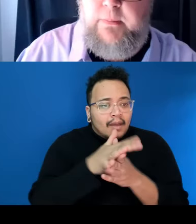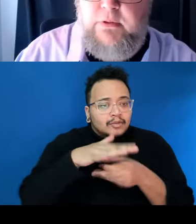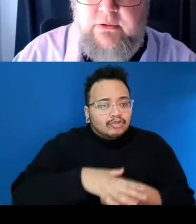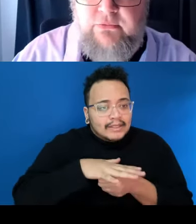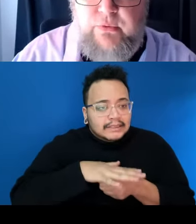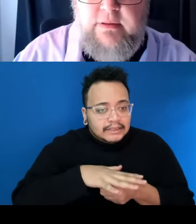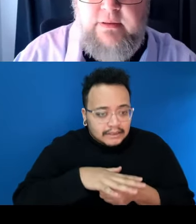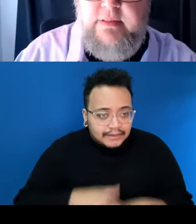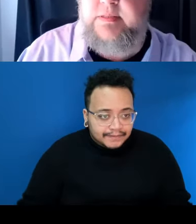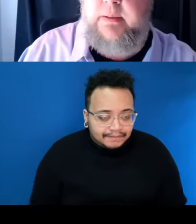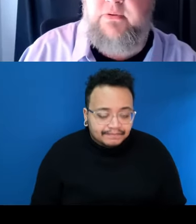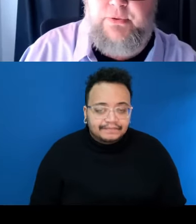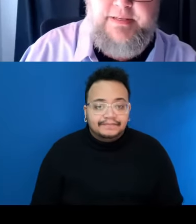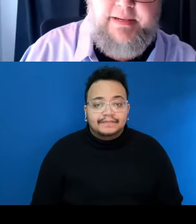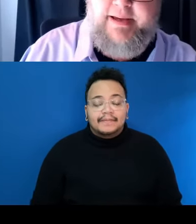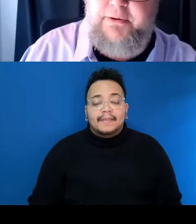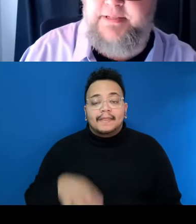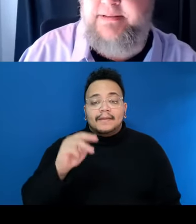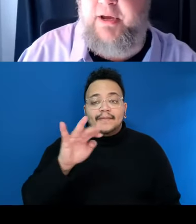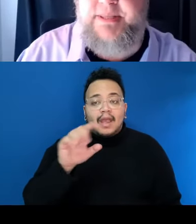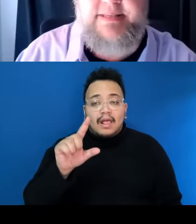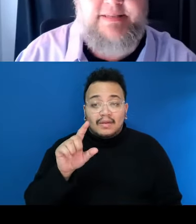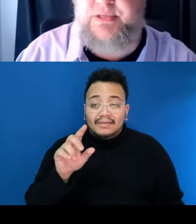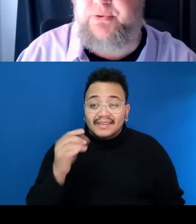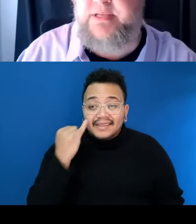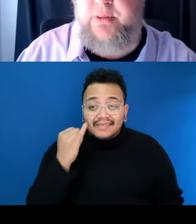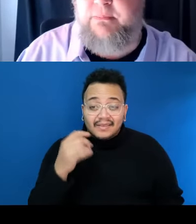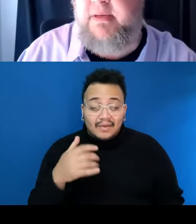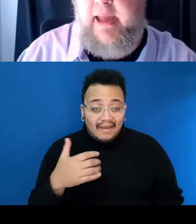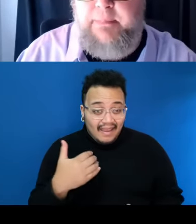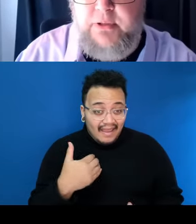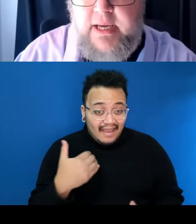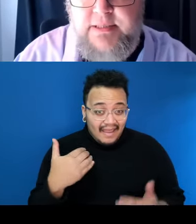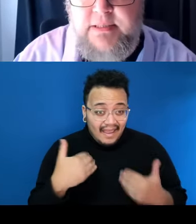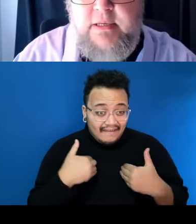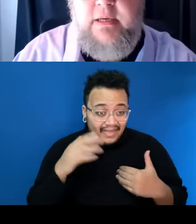when people live with this type of stress and I always talk about this as the stress with a big capital S,